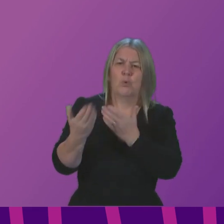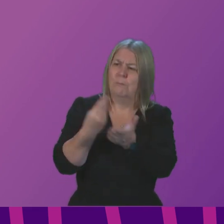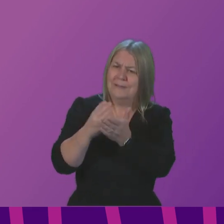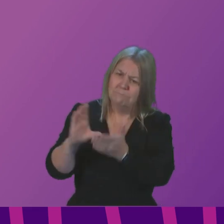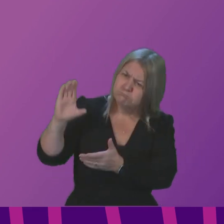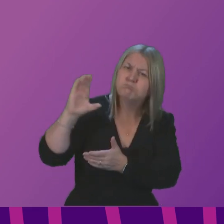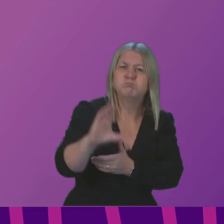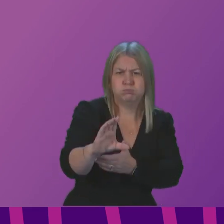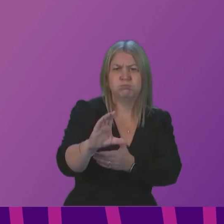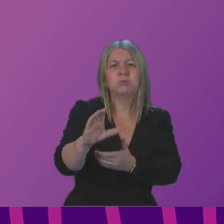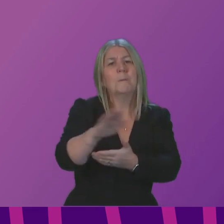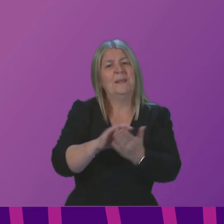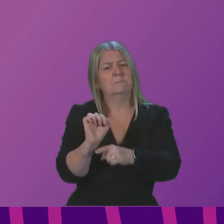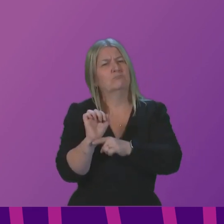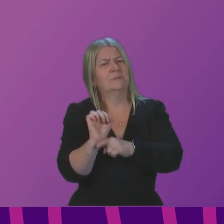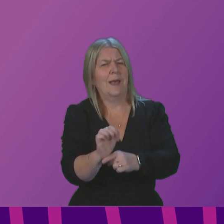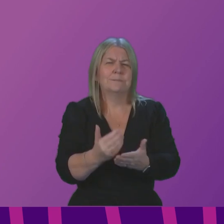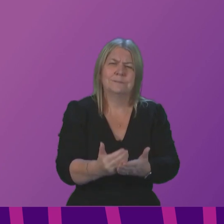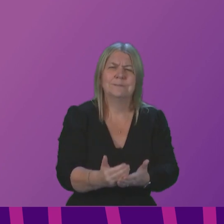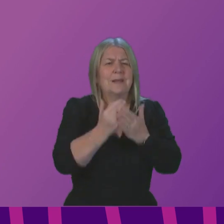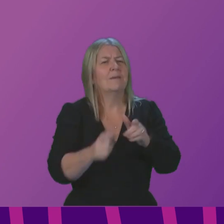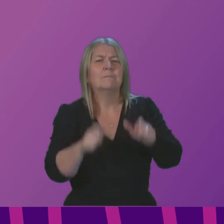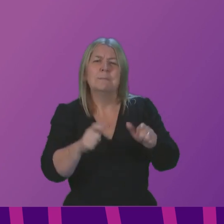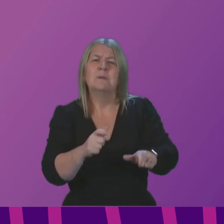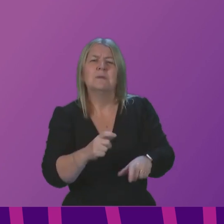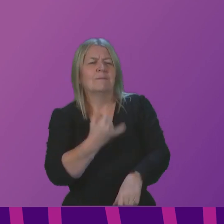to protect vulnerable individuals’ rights?